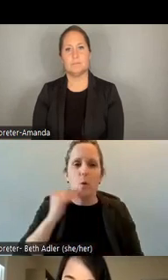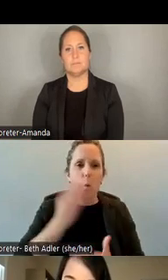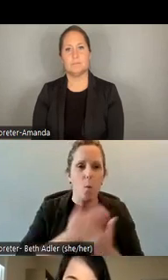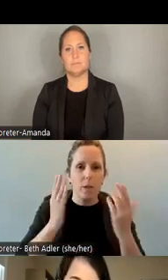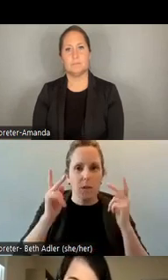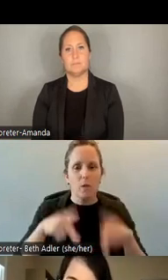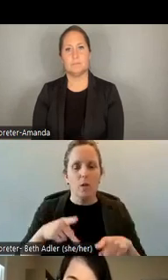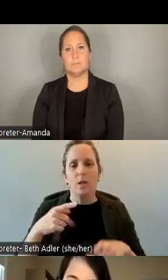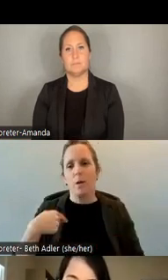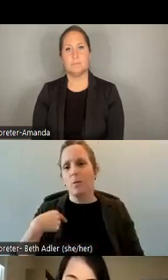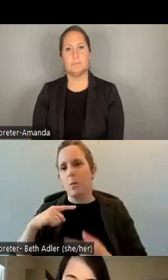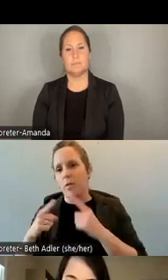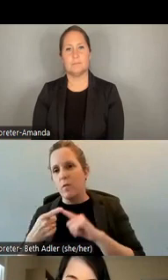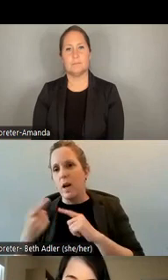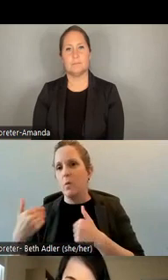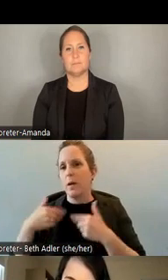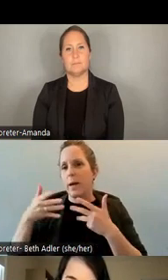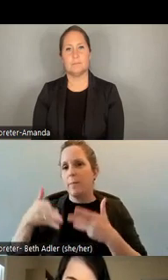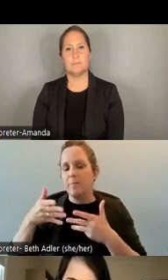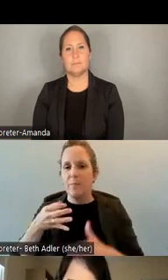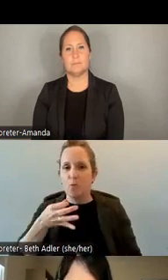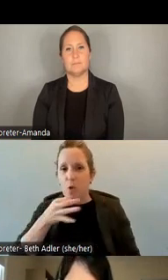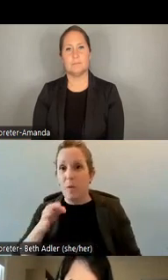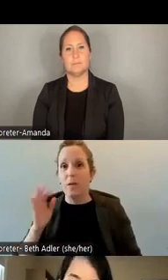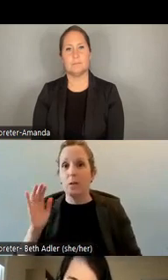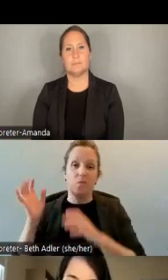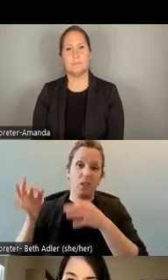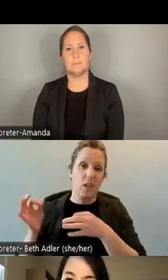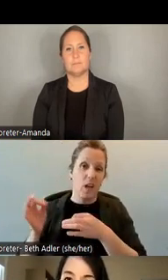that were left over to a man who was sitting in front of the beside the Harvard bookstore